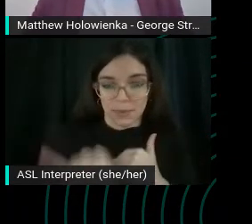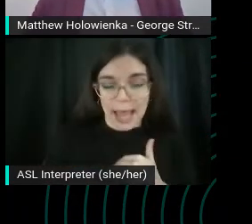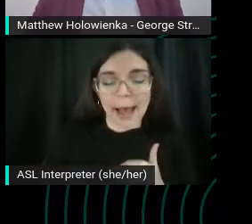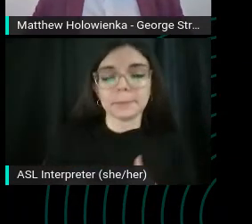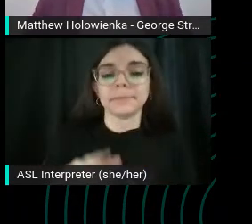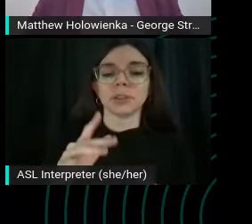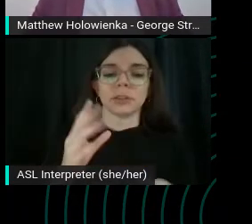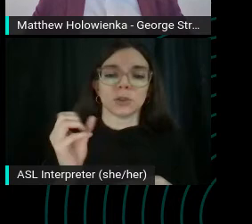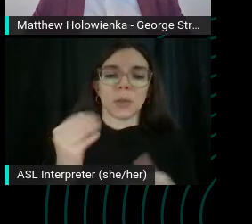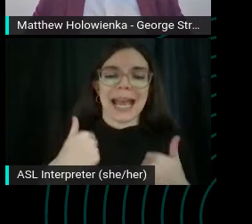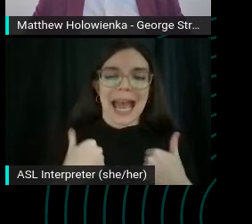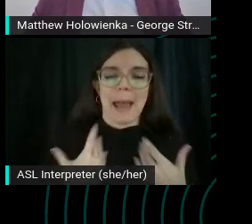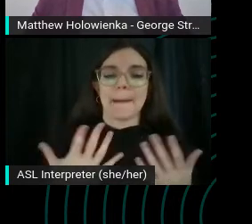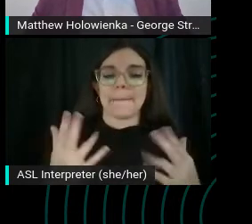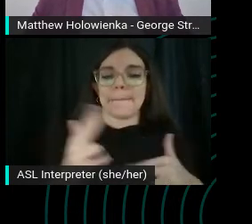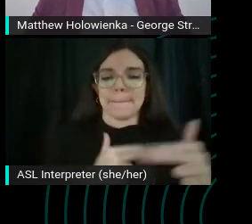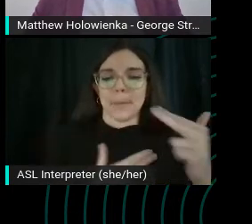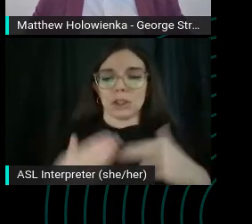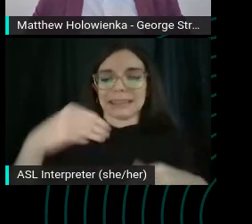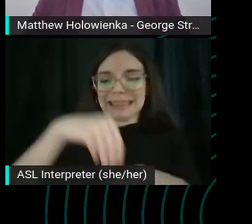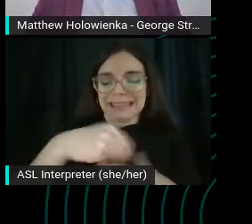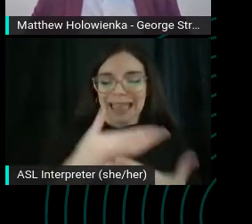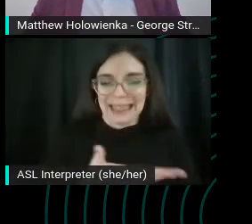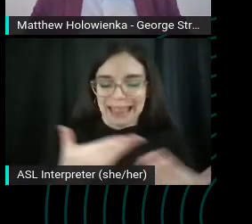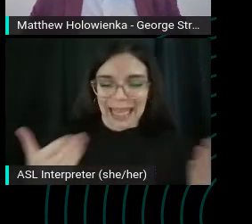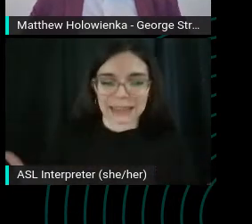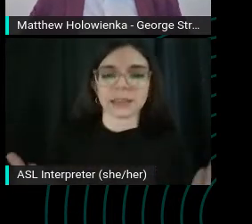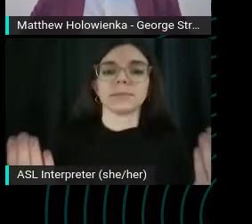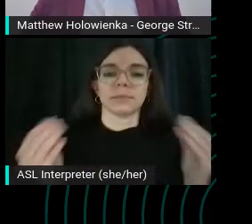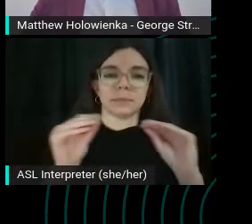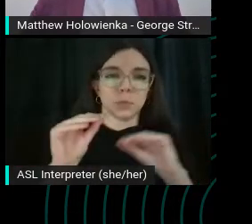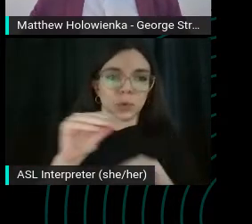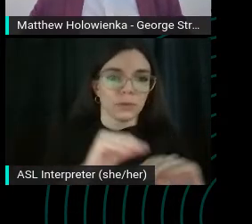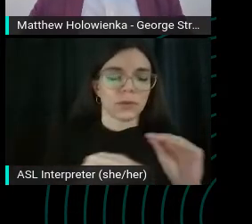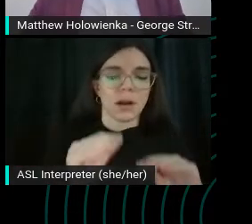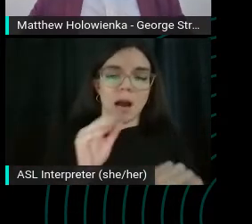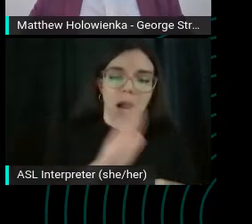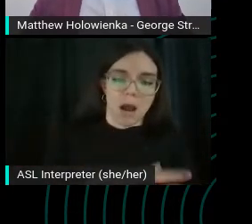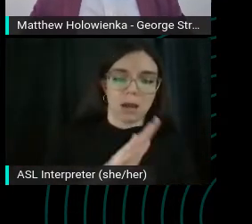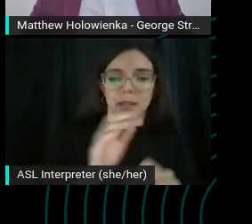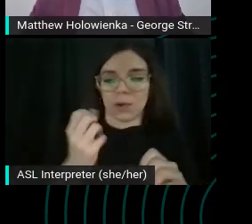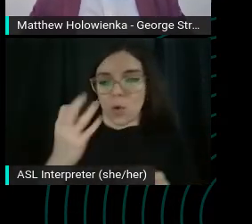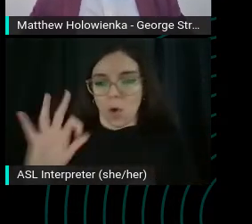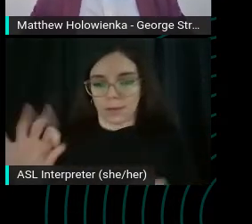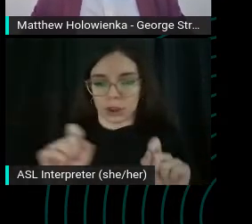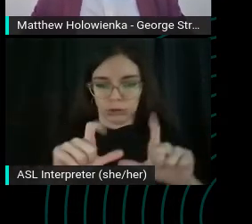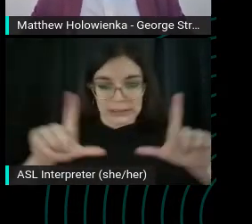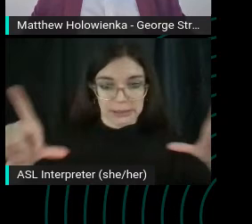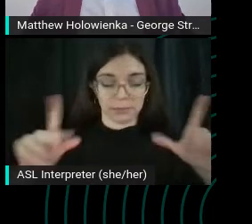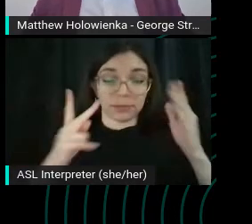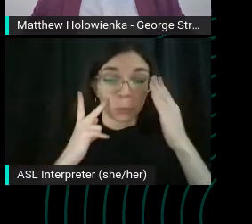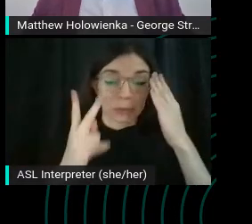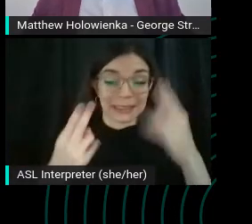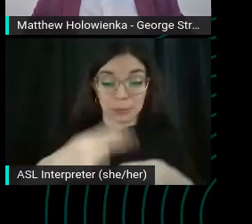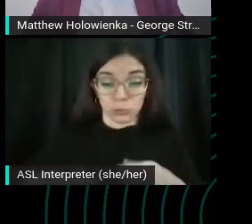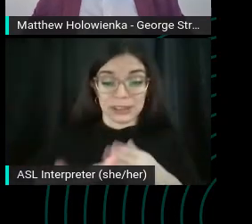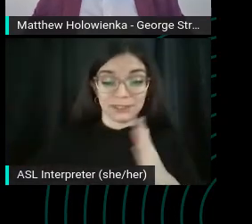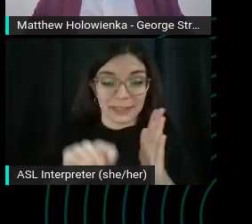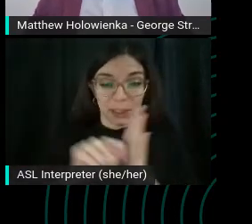to make things move from off-screen to on-screen. It's not required complicated animation. And you can really see that in this brief video, it has some of those elements I already talked about.